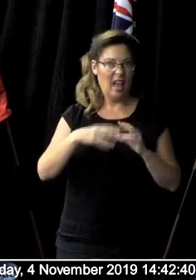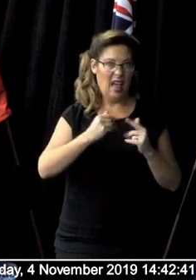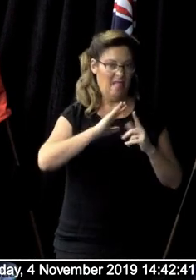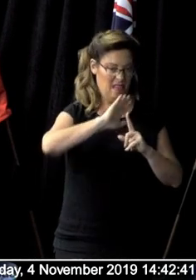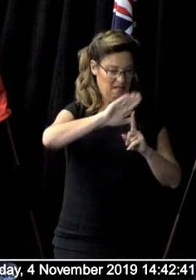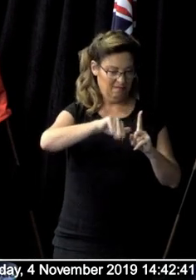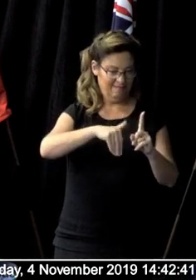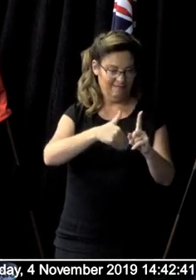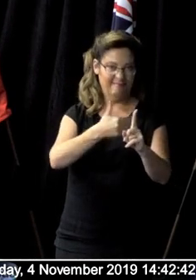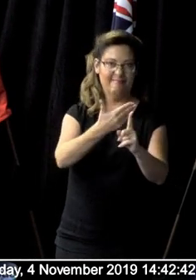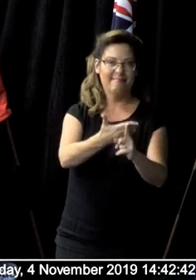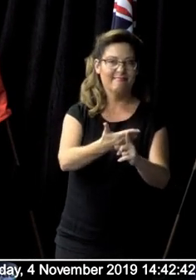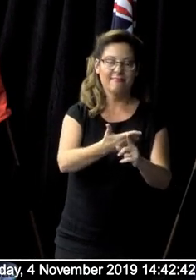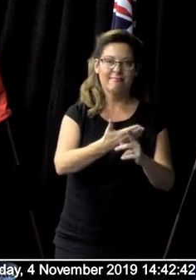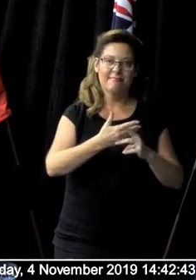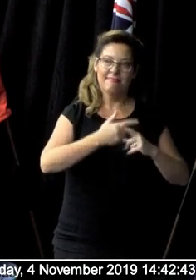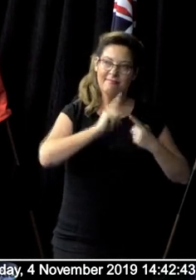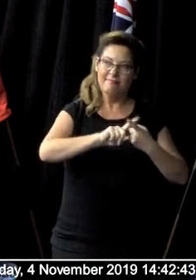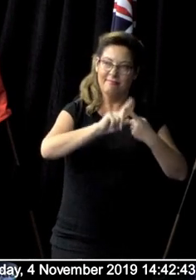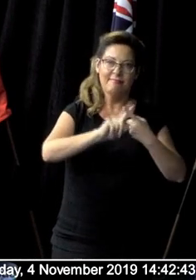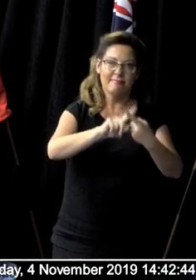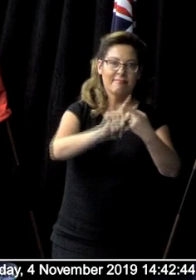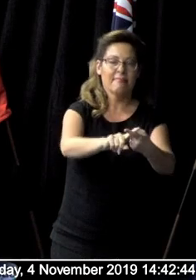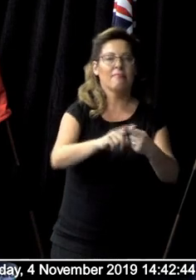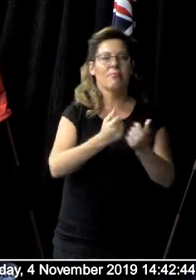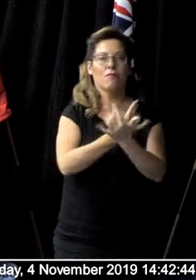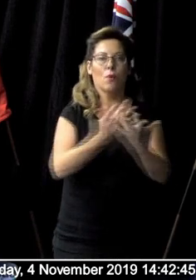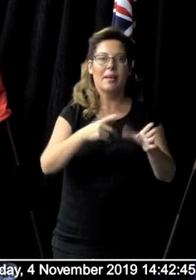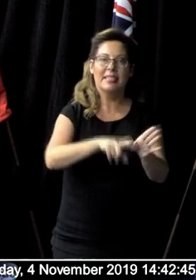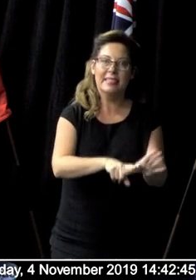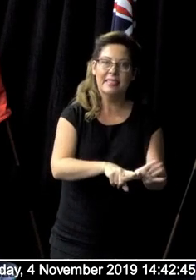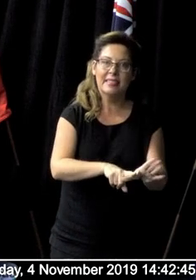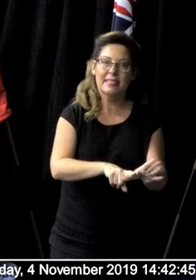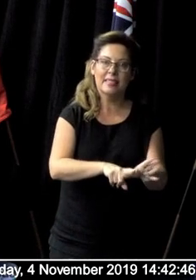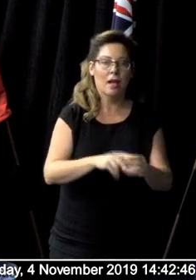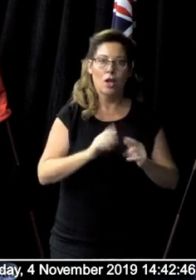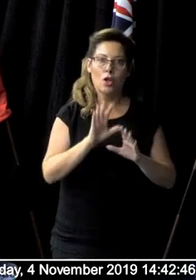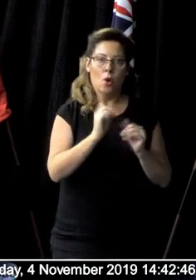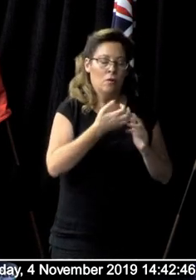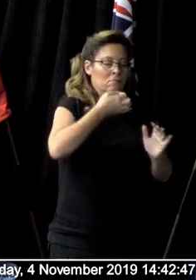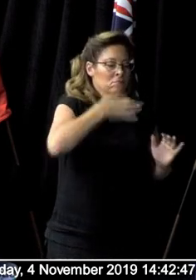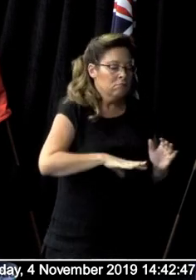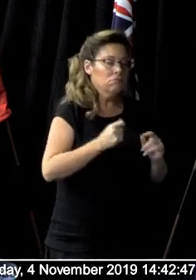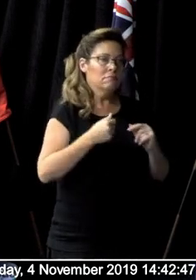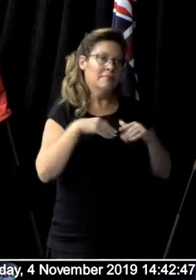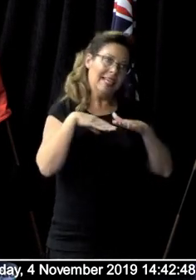So it’s something that’s carried over into subsequent years, something that – rather than something that just happens on entry to school.